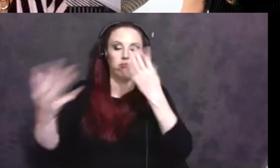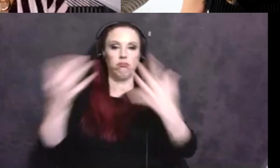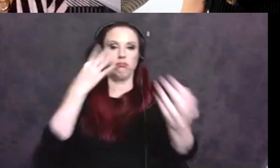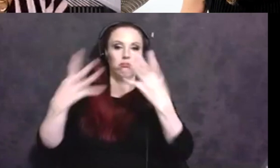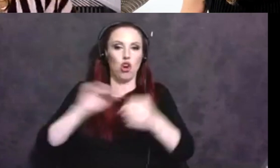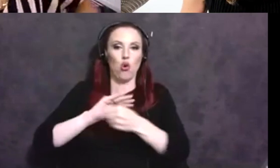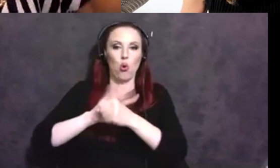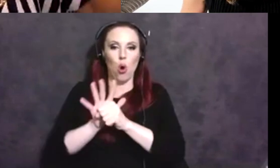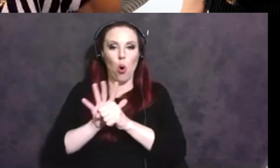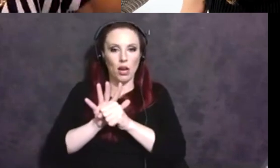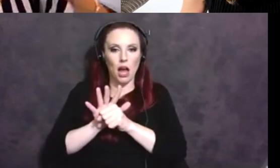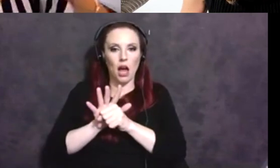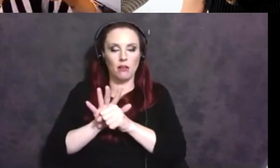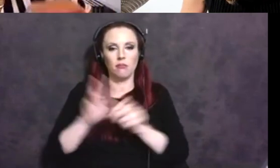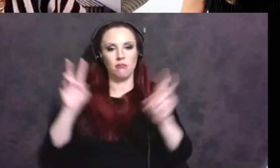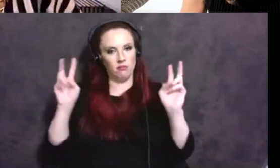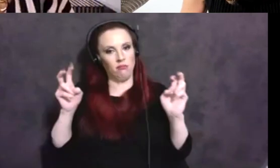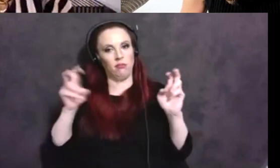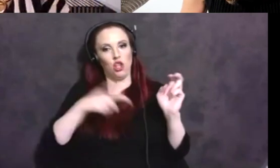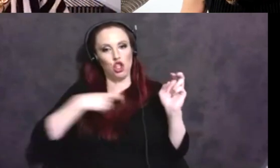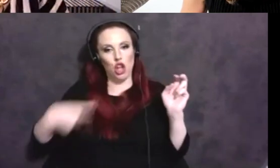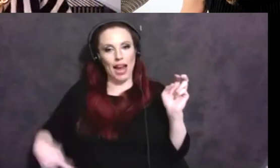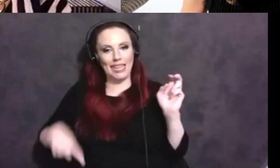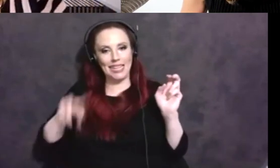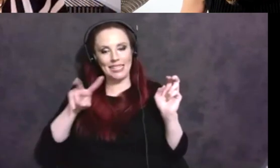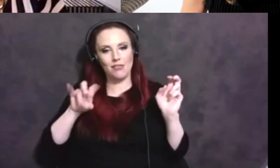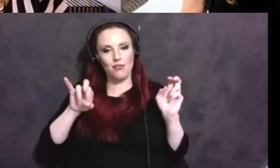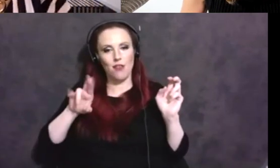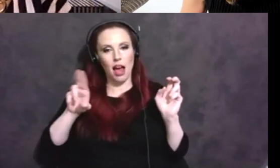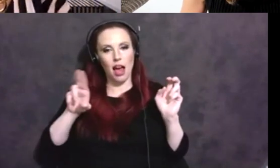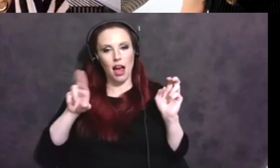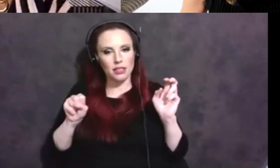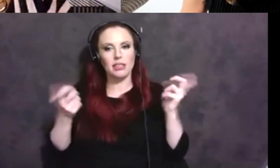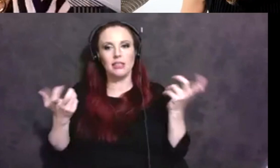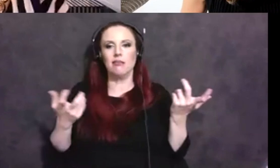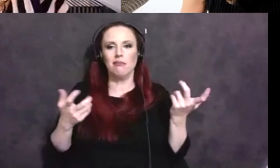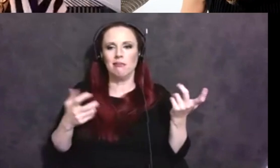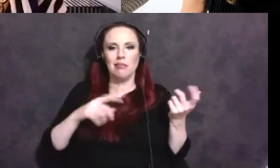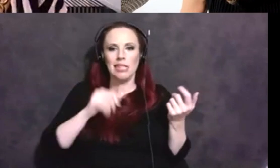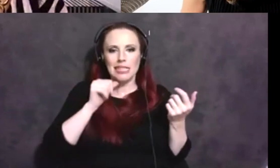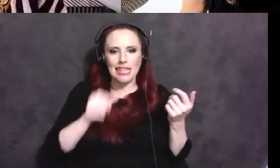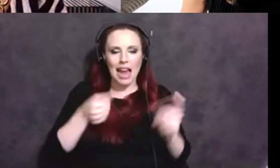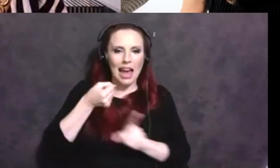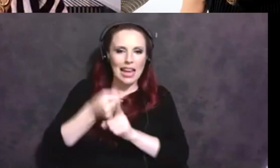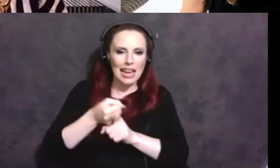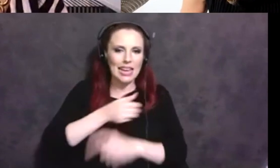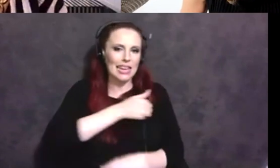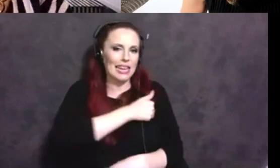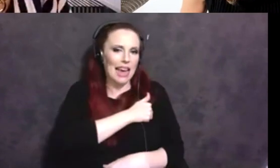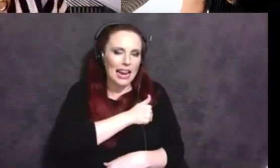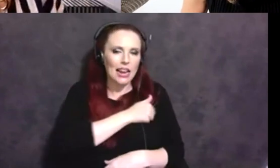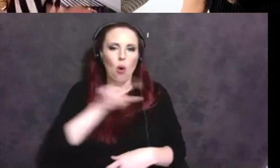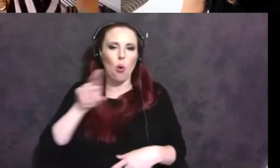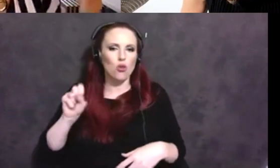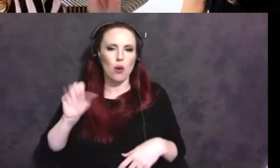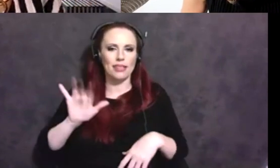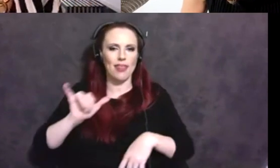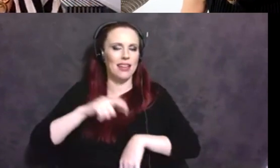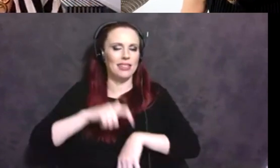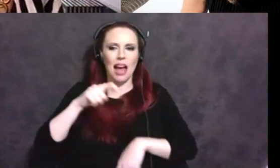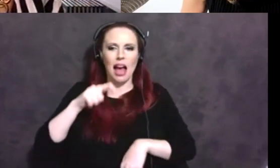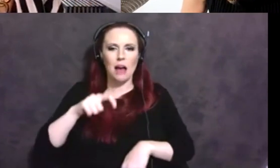and I know at the time, we were being bombarded by images of coronavirus being a "Chinese